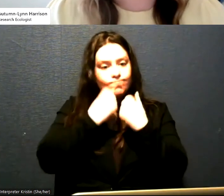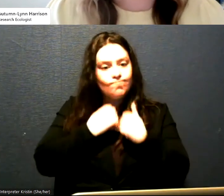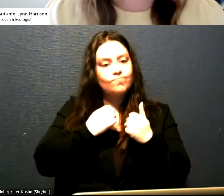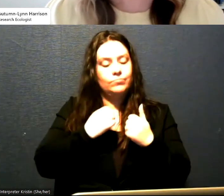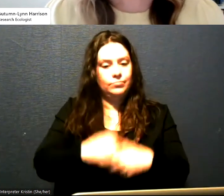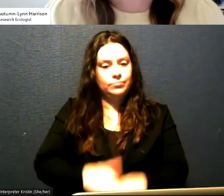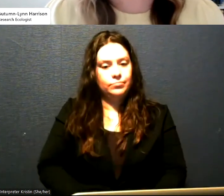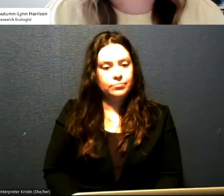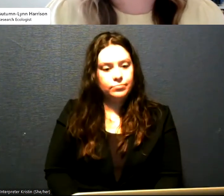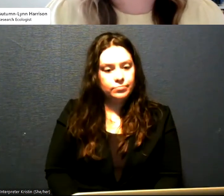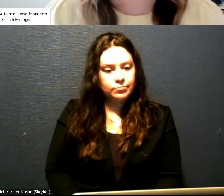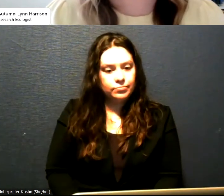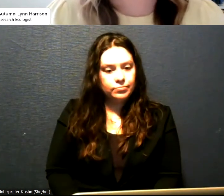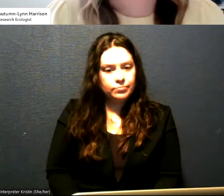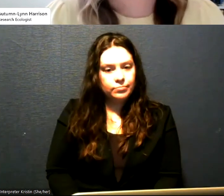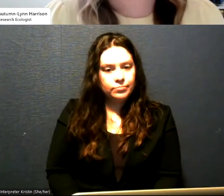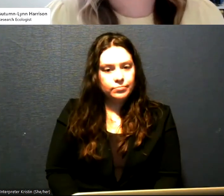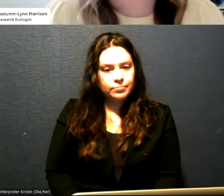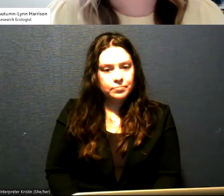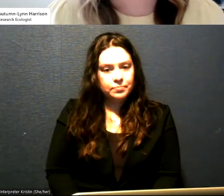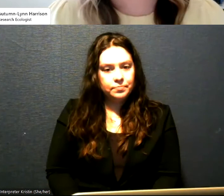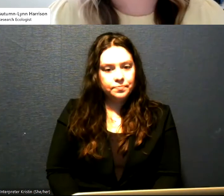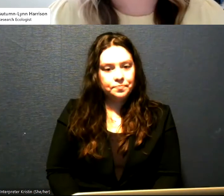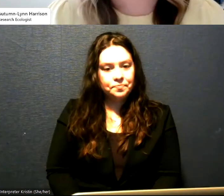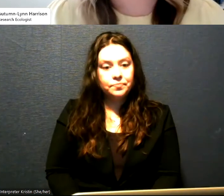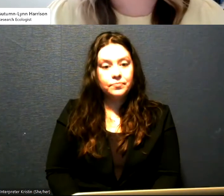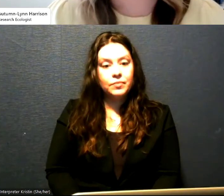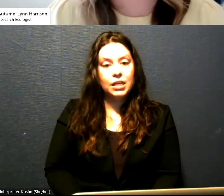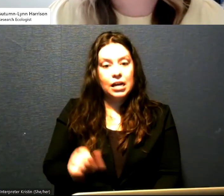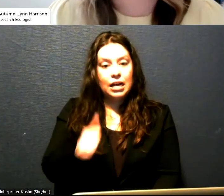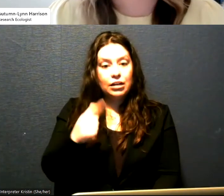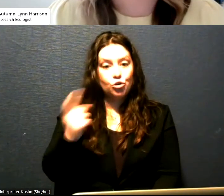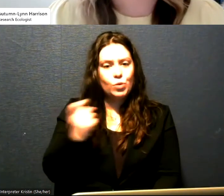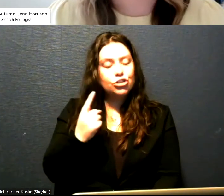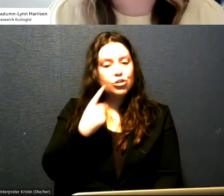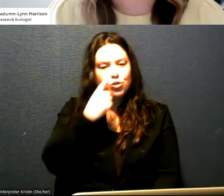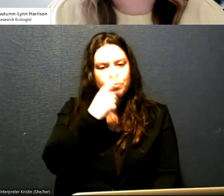Erika: Incredible. All right, we've got another question. Can you share what your favorite birds to look for